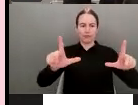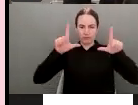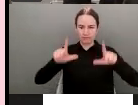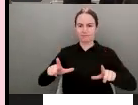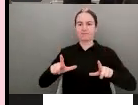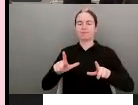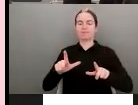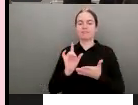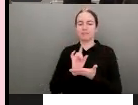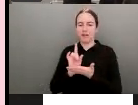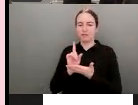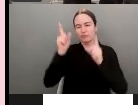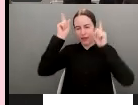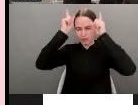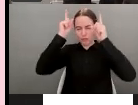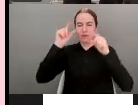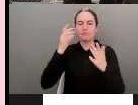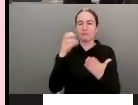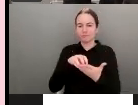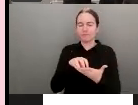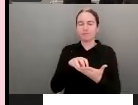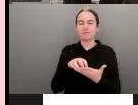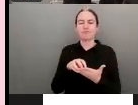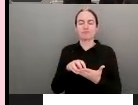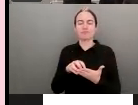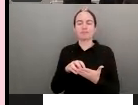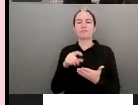has a lot of good accessibility